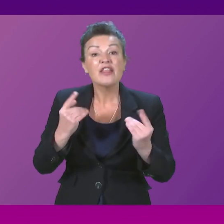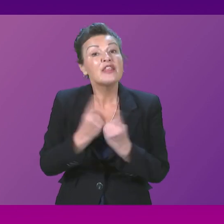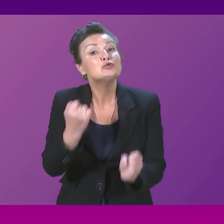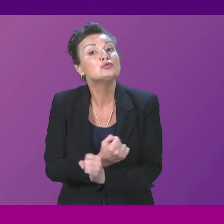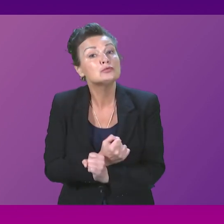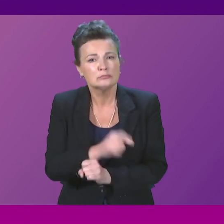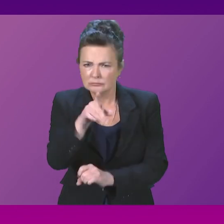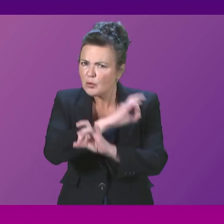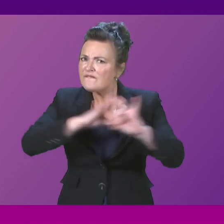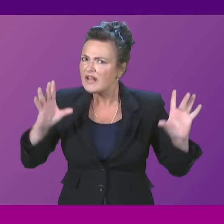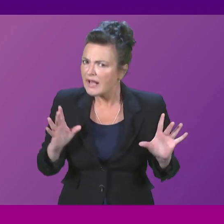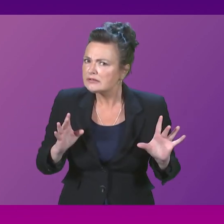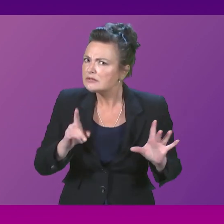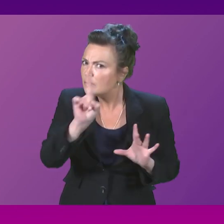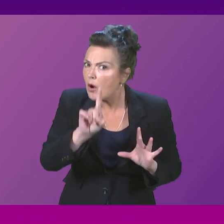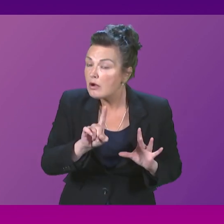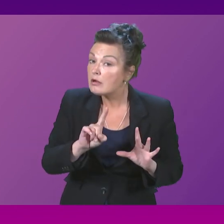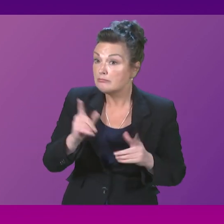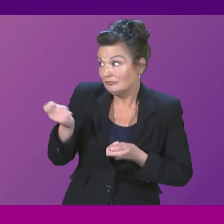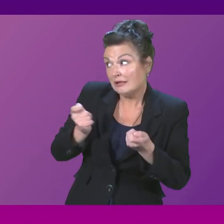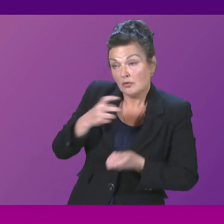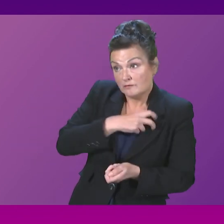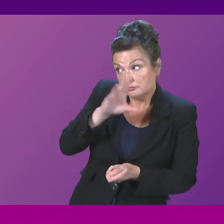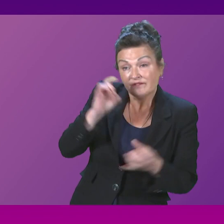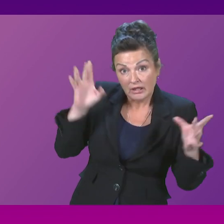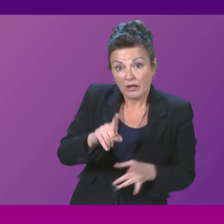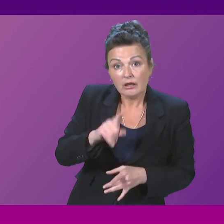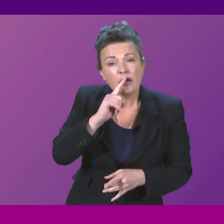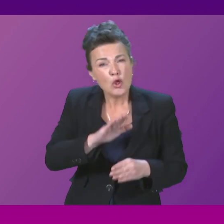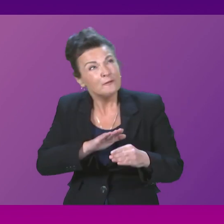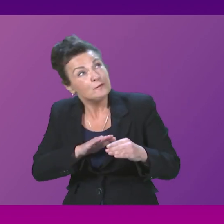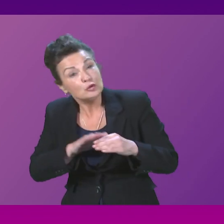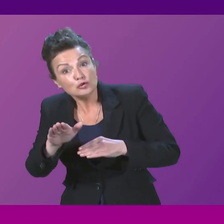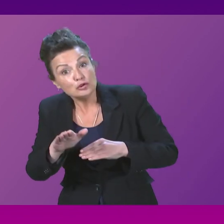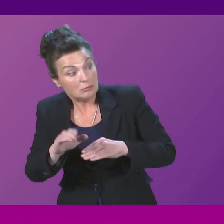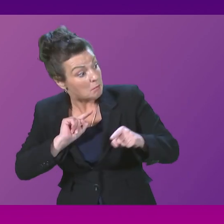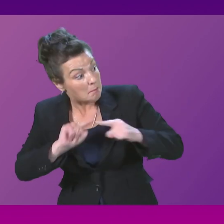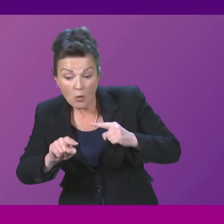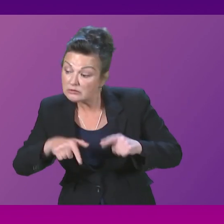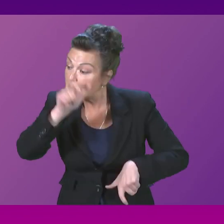Let us not forget that the future that the vast majority of people in Scotland want—one